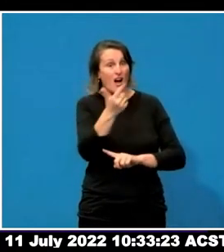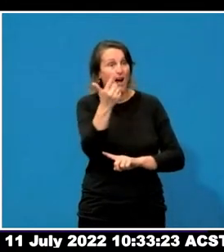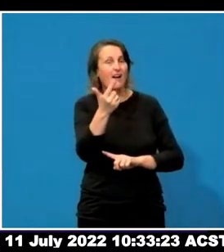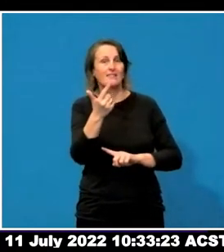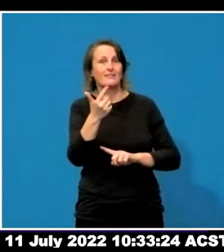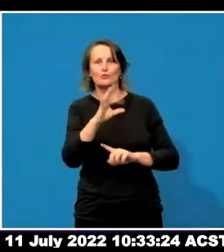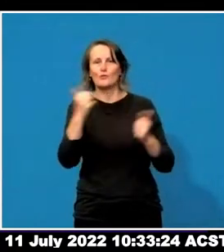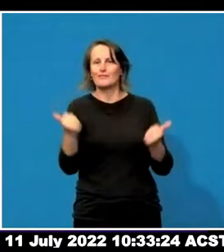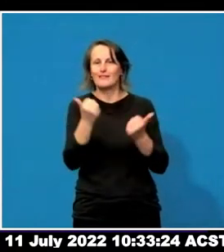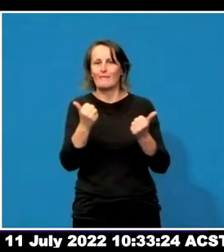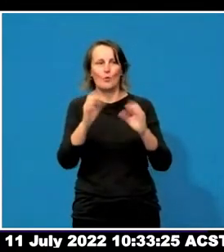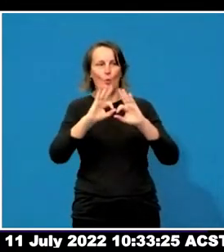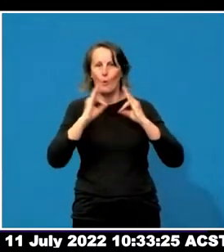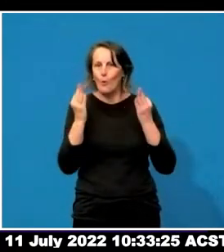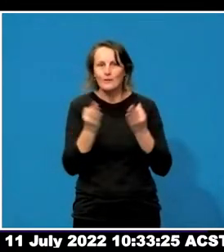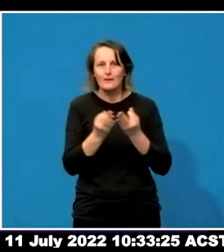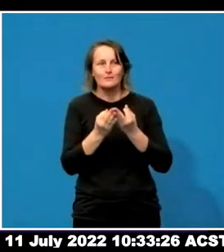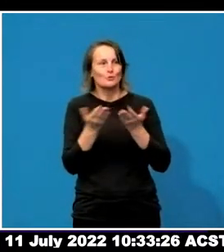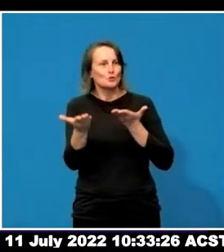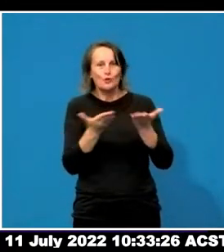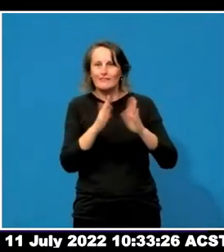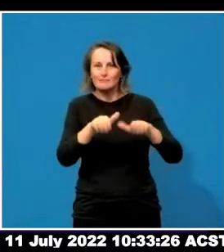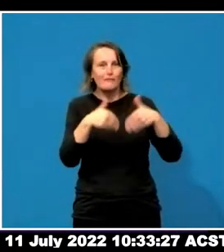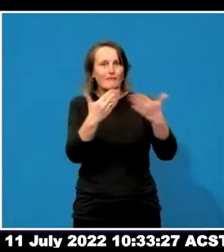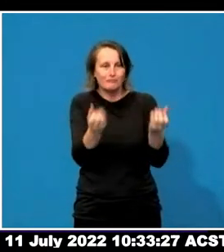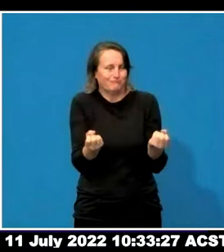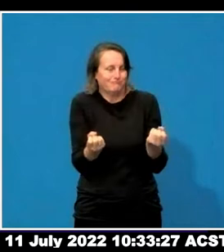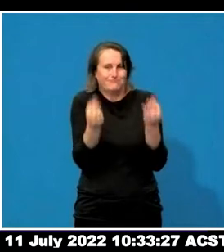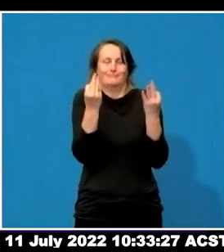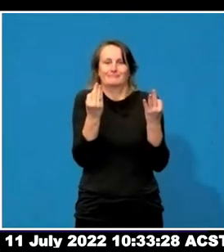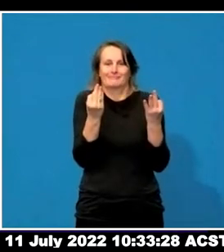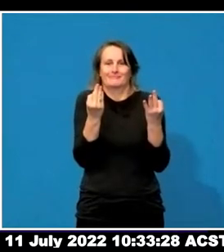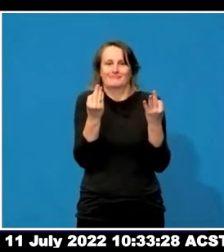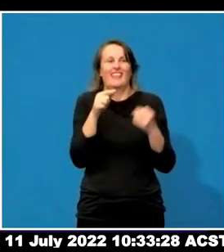necessary to support First Nations people with disability is identified by Ms Turner.